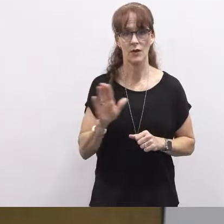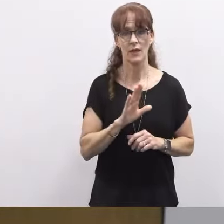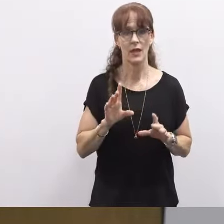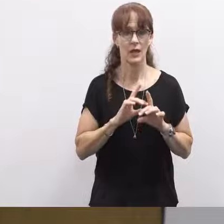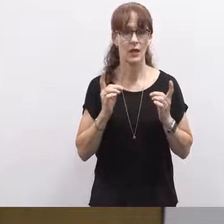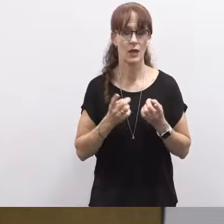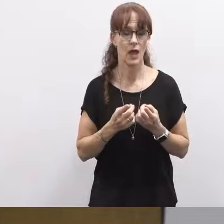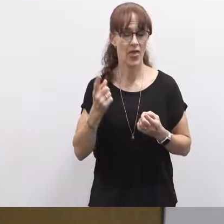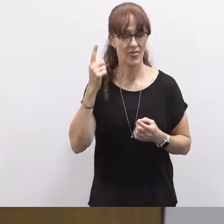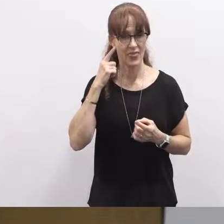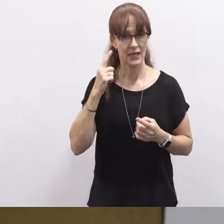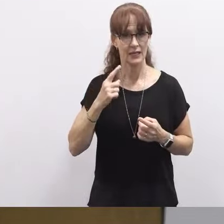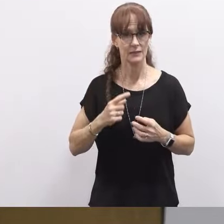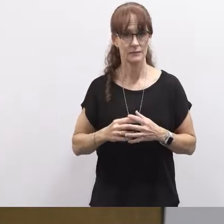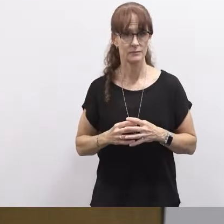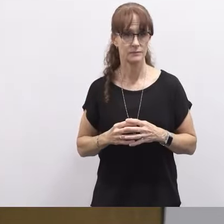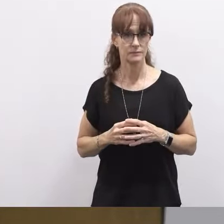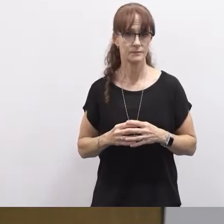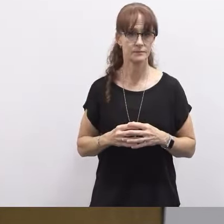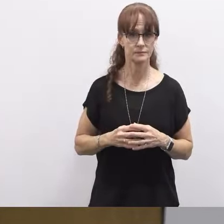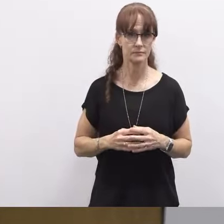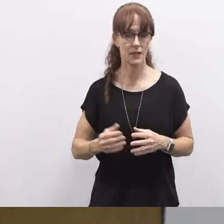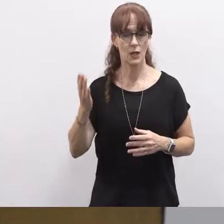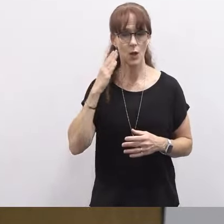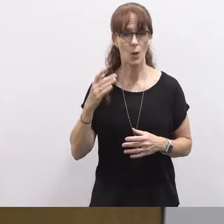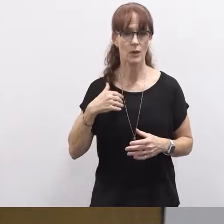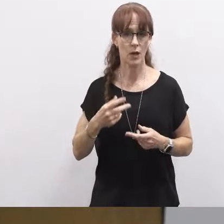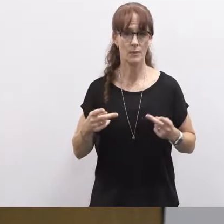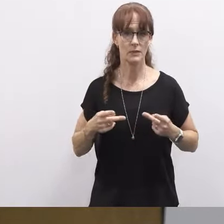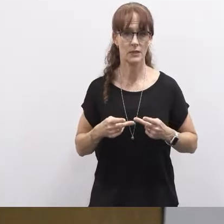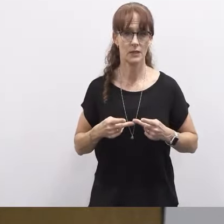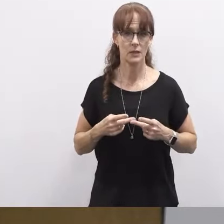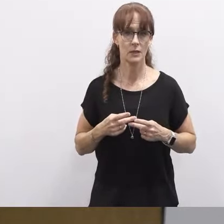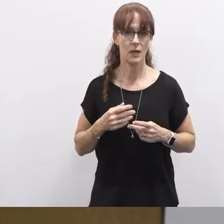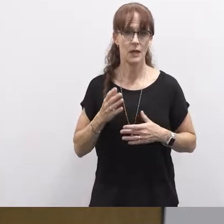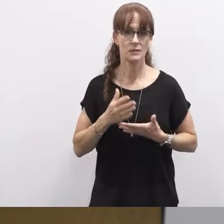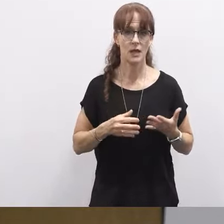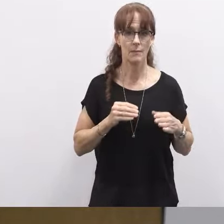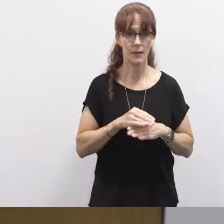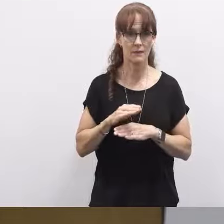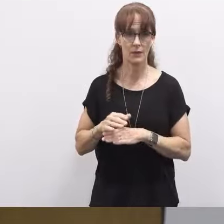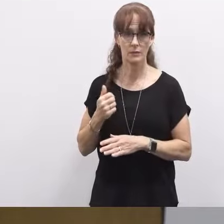I think that knowing our position, that we can have a certain level of influence, so I apologize for my ignorance